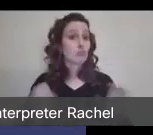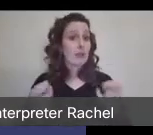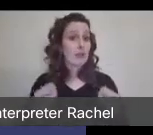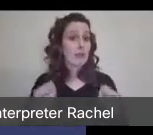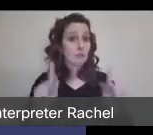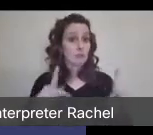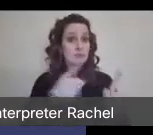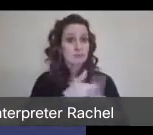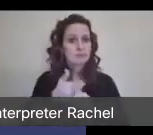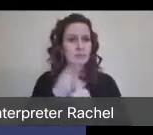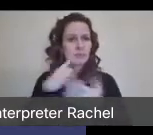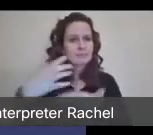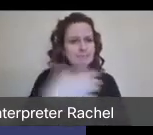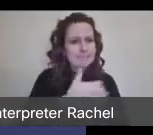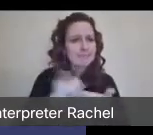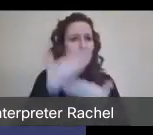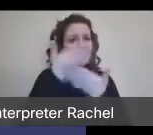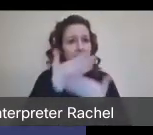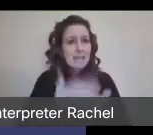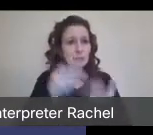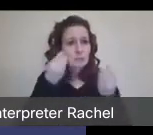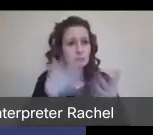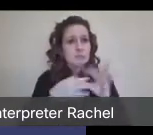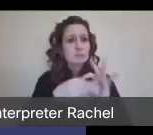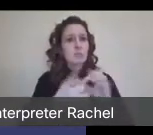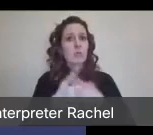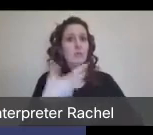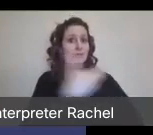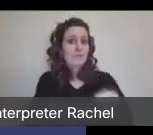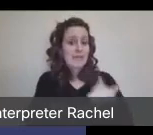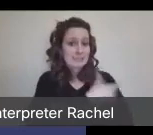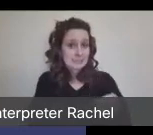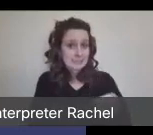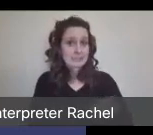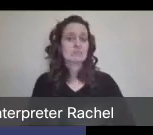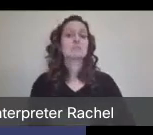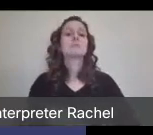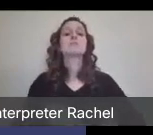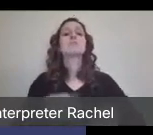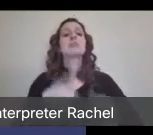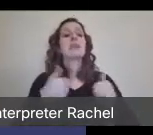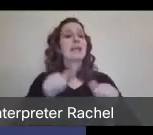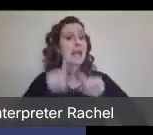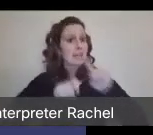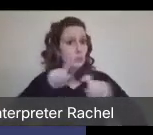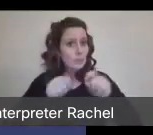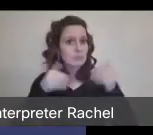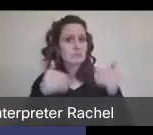factual information about the vaccine, get questions answered that you might have,